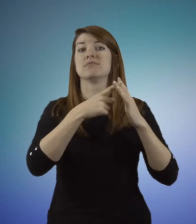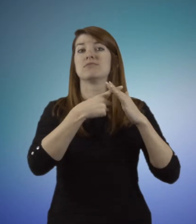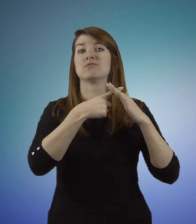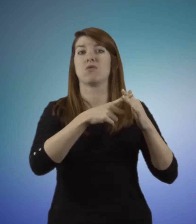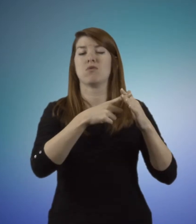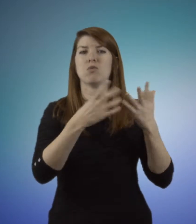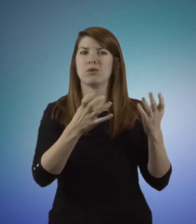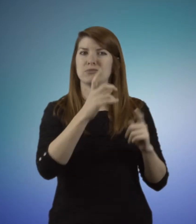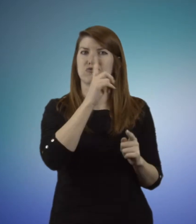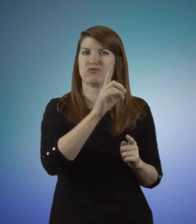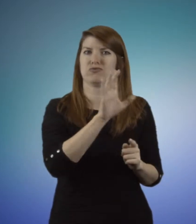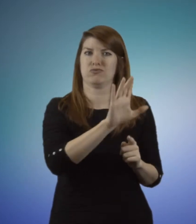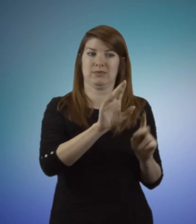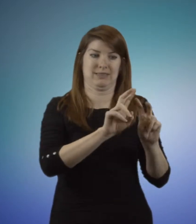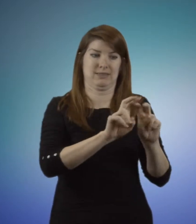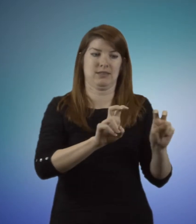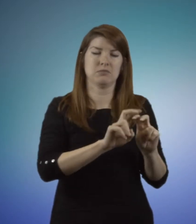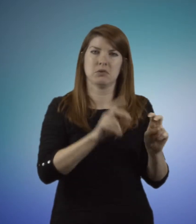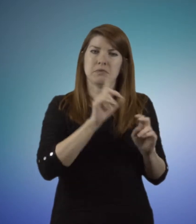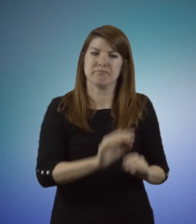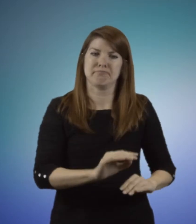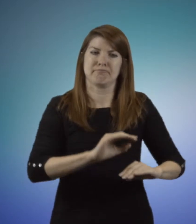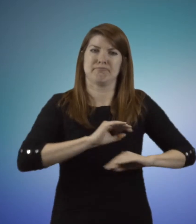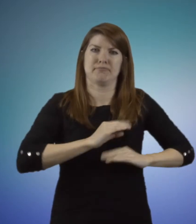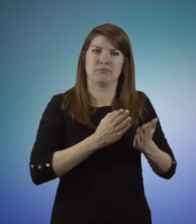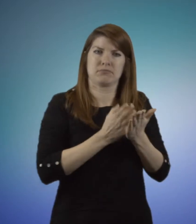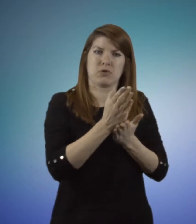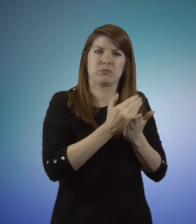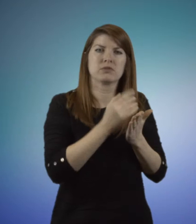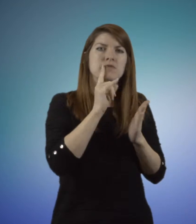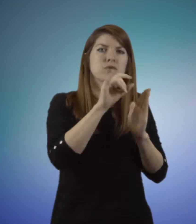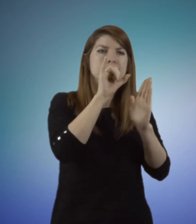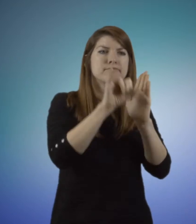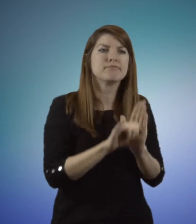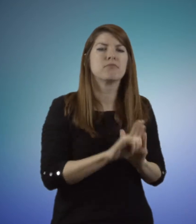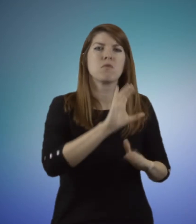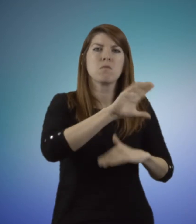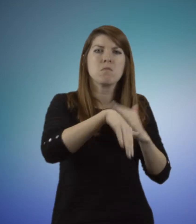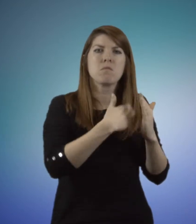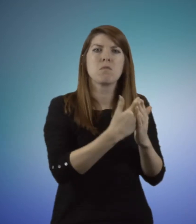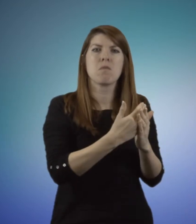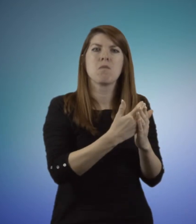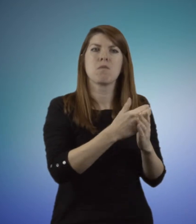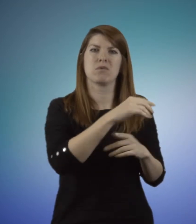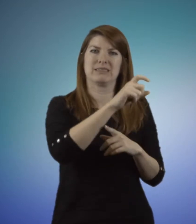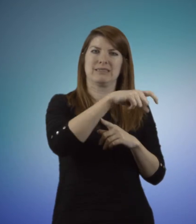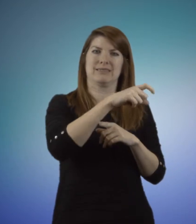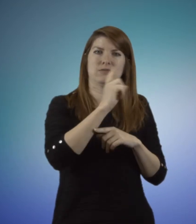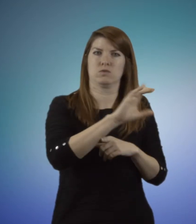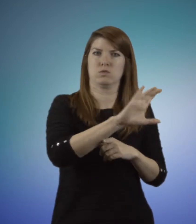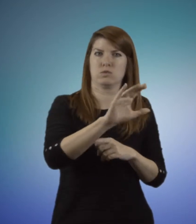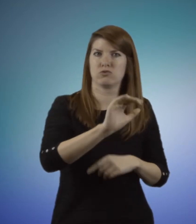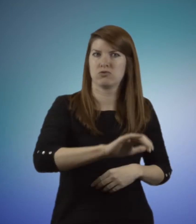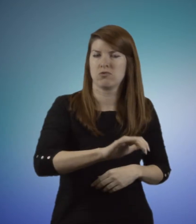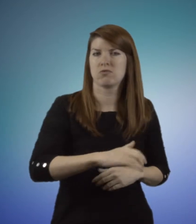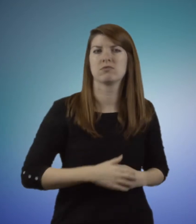To start, we want to make sure that the assessment that was done was sufficiently comprehensive to identify all areas of need with your child.